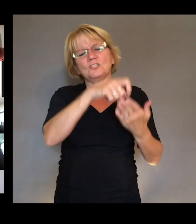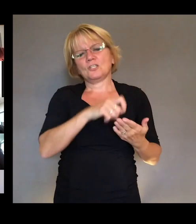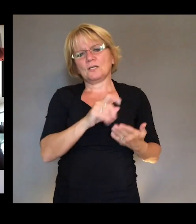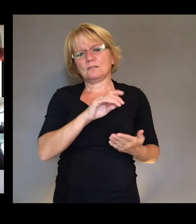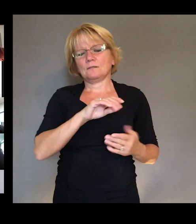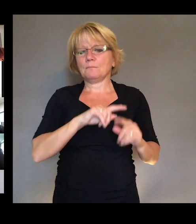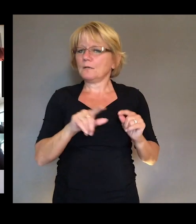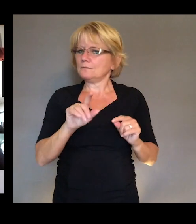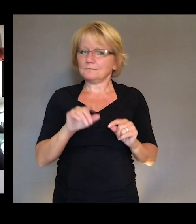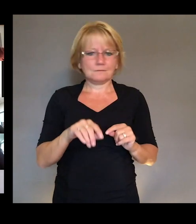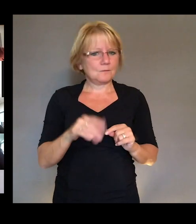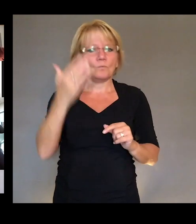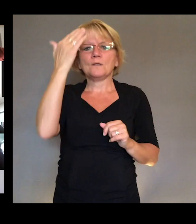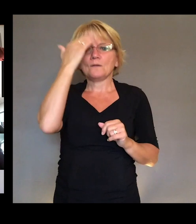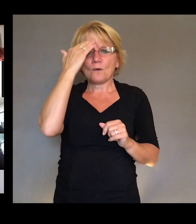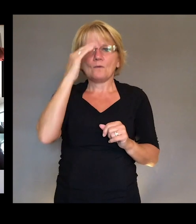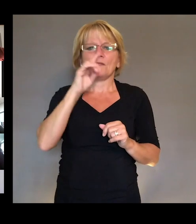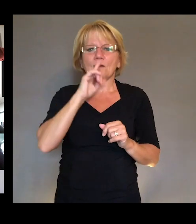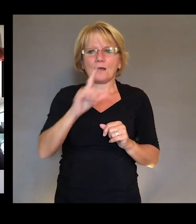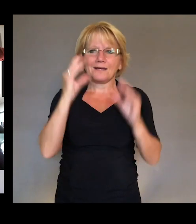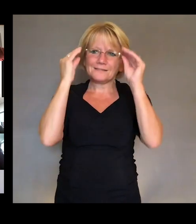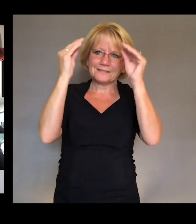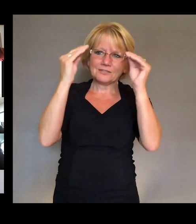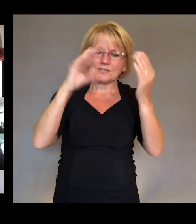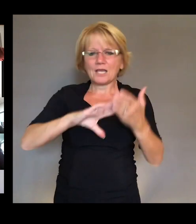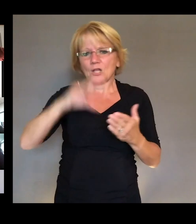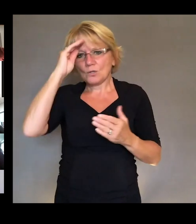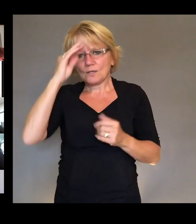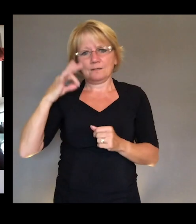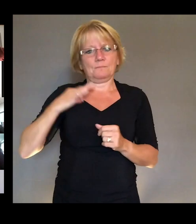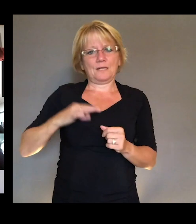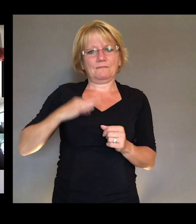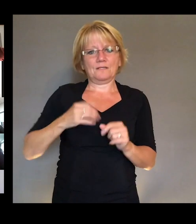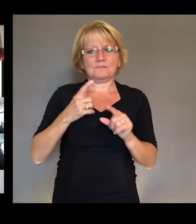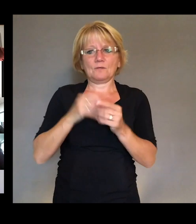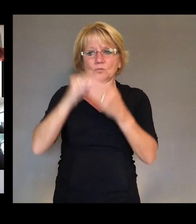But I would argue, we know there are teaching and learning benefits. We know there are direct pedagogical benefits for students